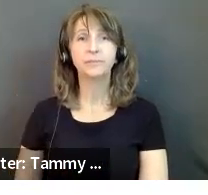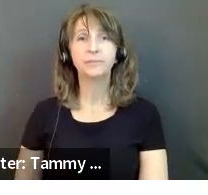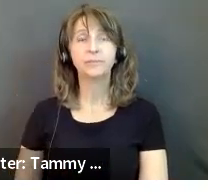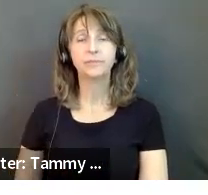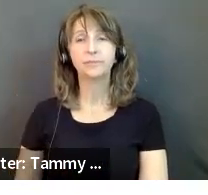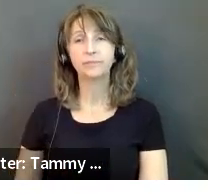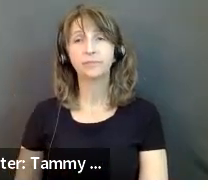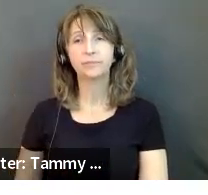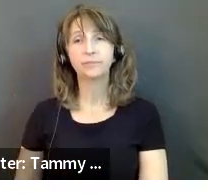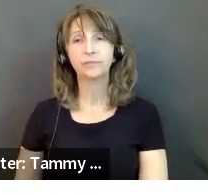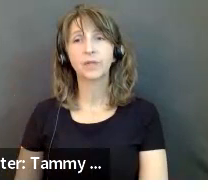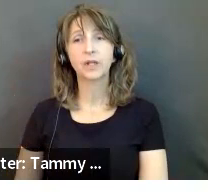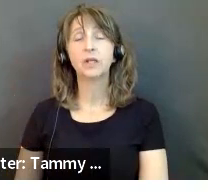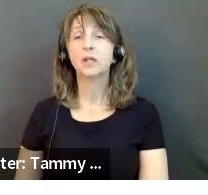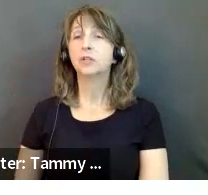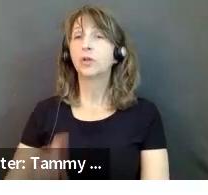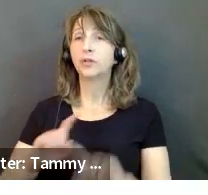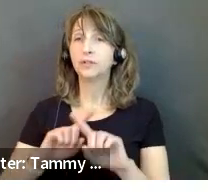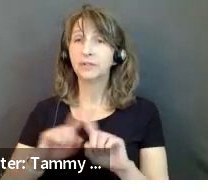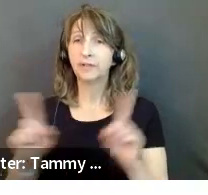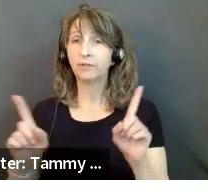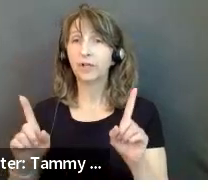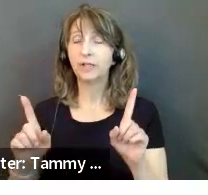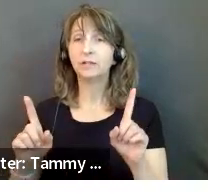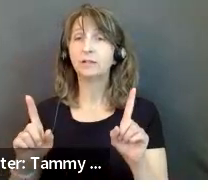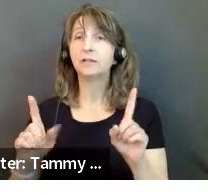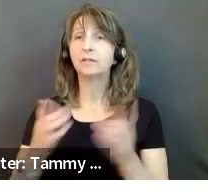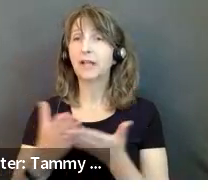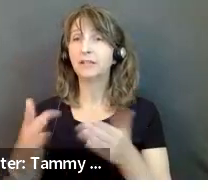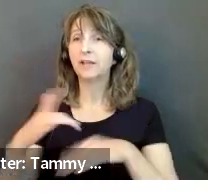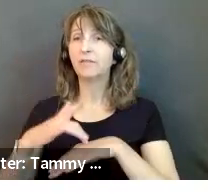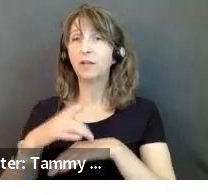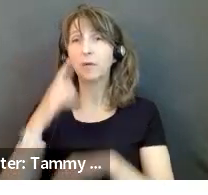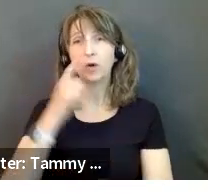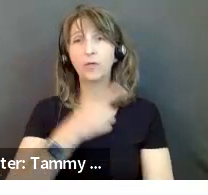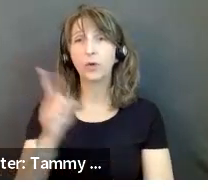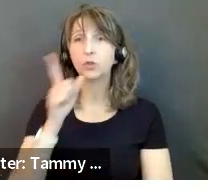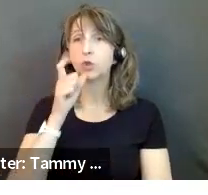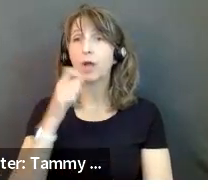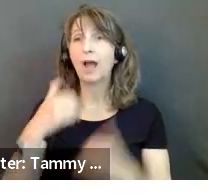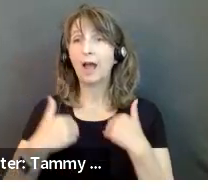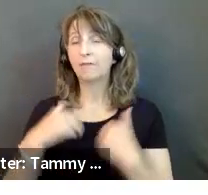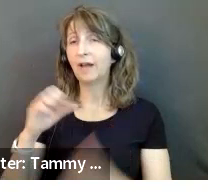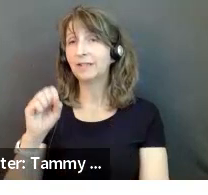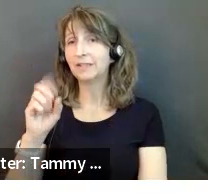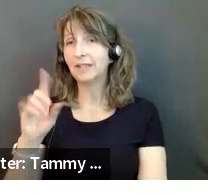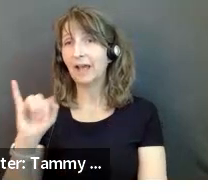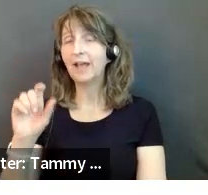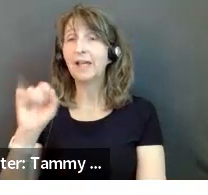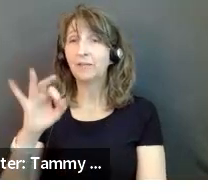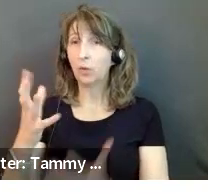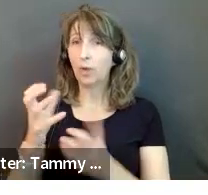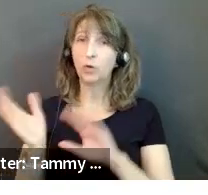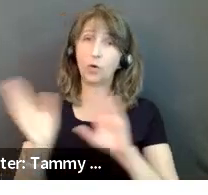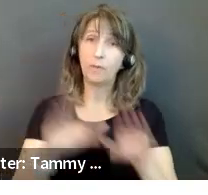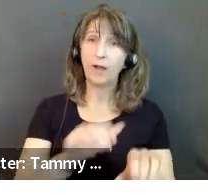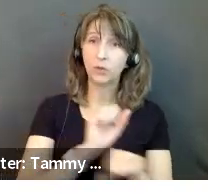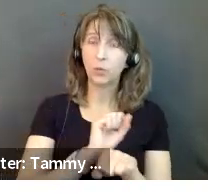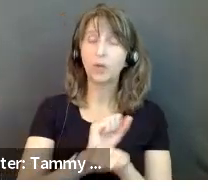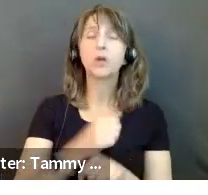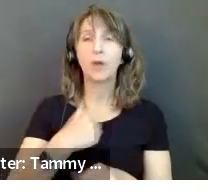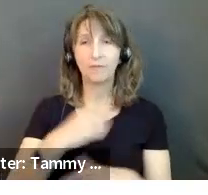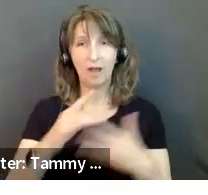If they want to return to work.